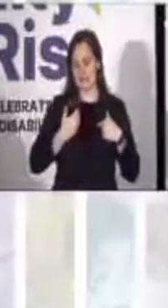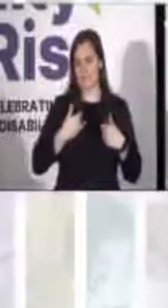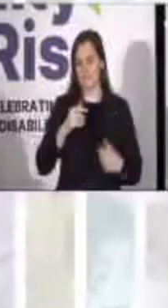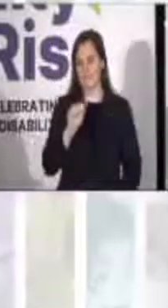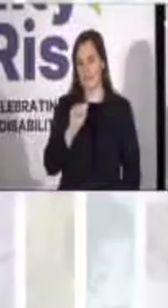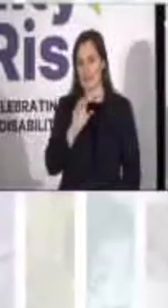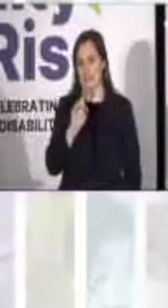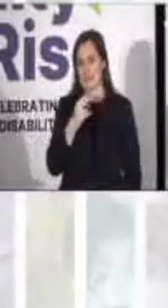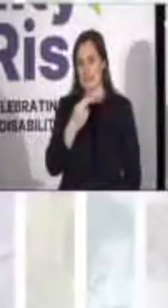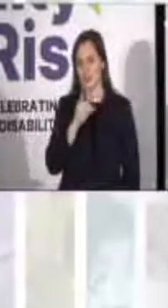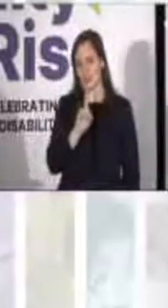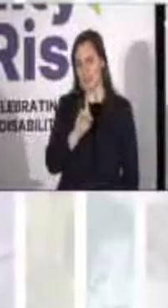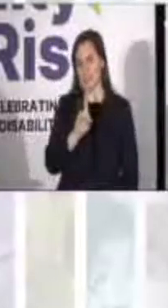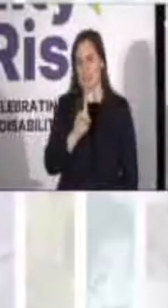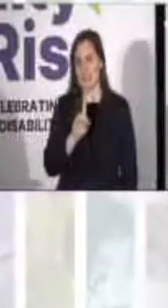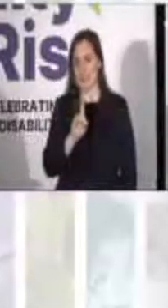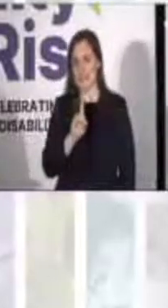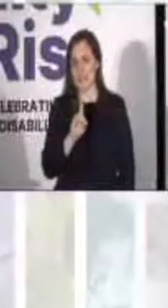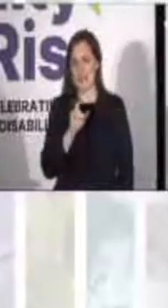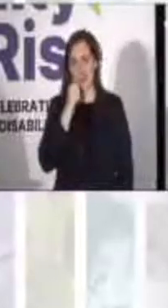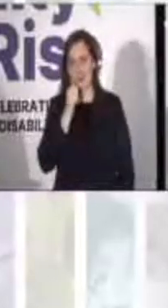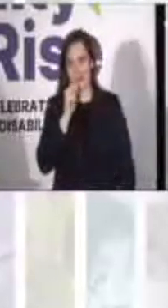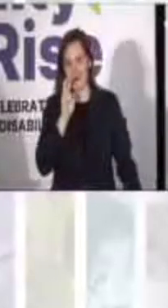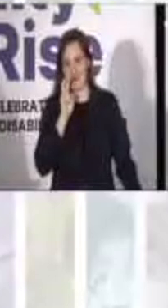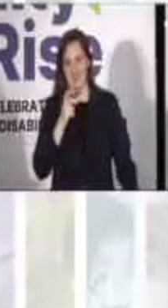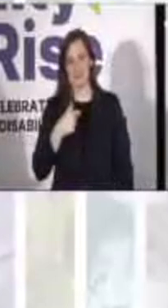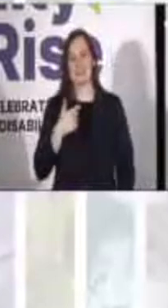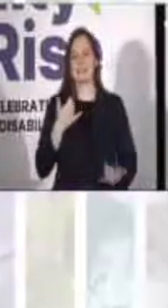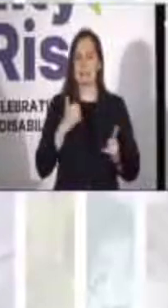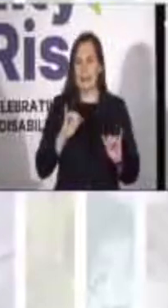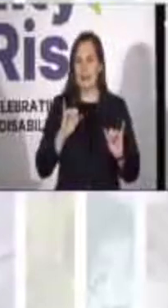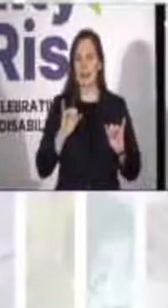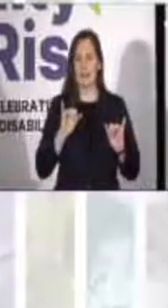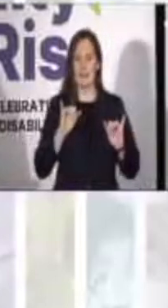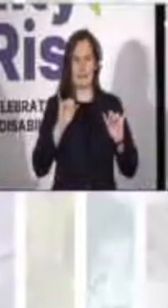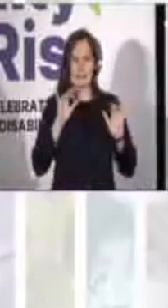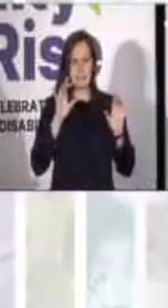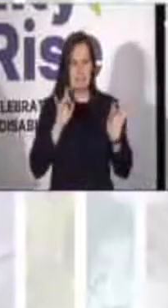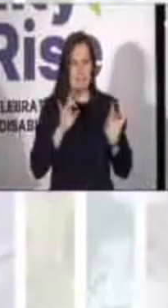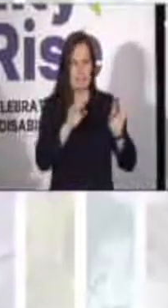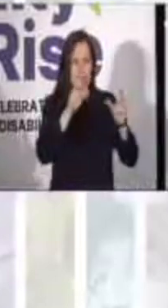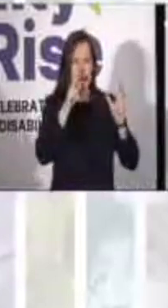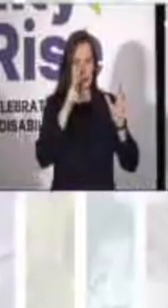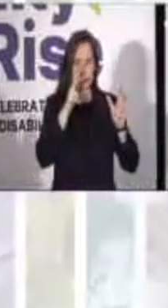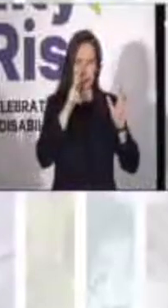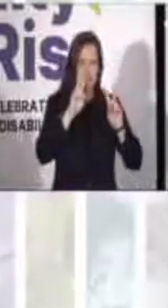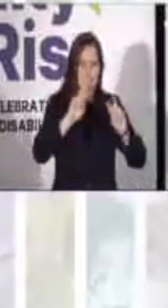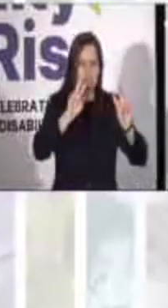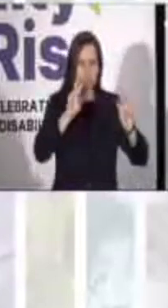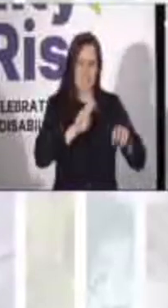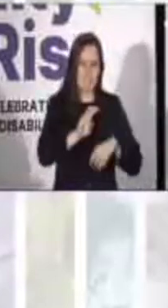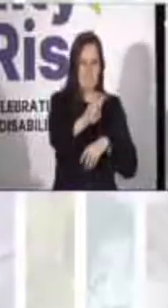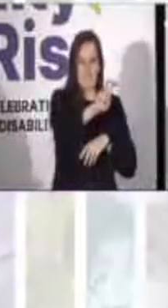STILL ON MY JOURNEY OF SELF-DISCOVERY AND SELF-DISCLOSURE. I DID NOT FORGET MY NOTES TODAY!